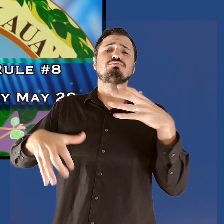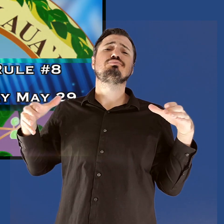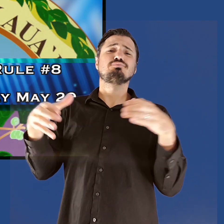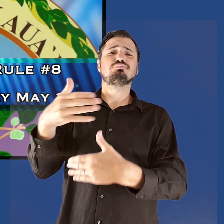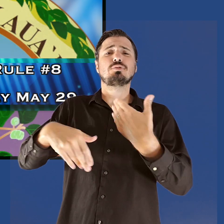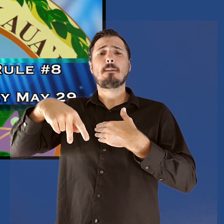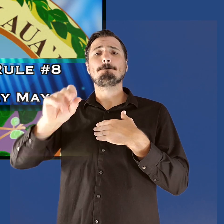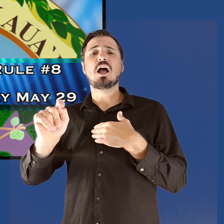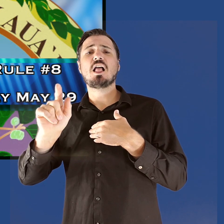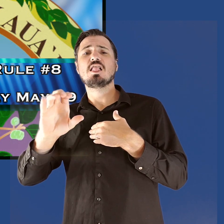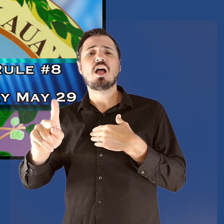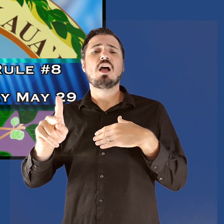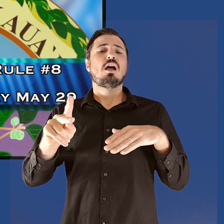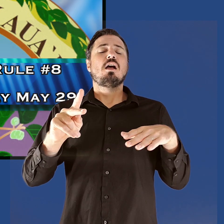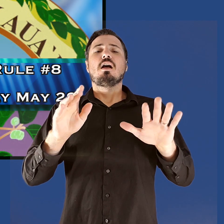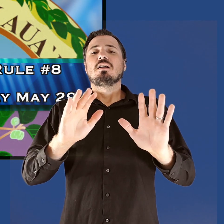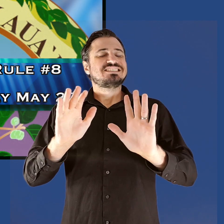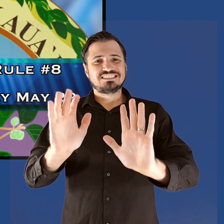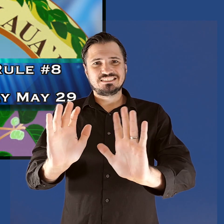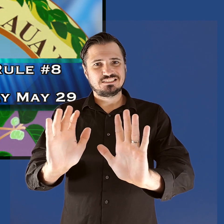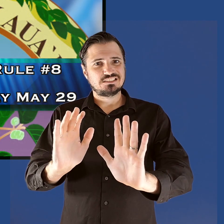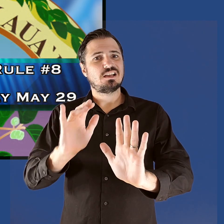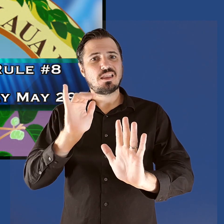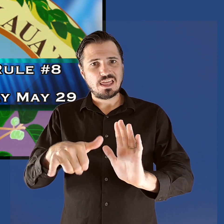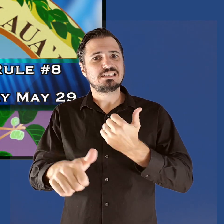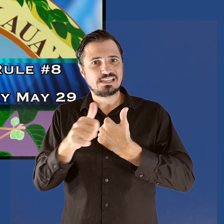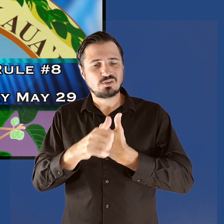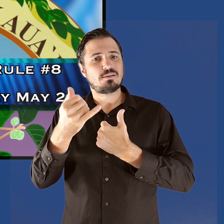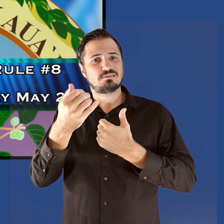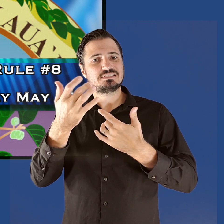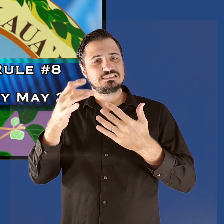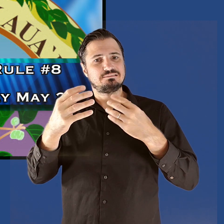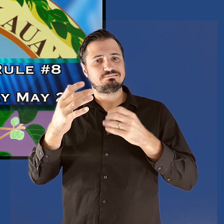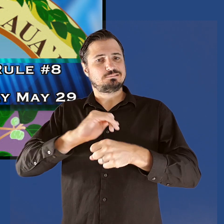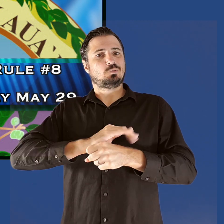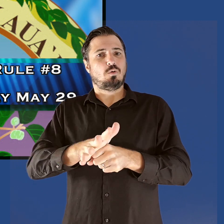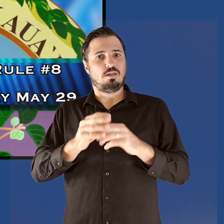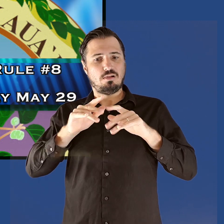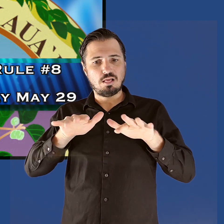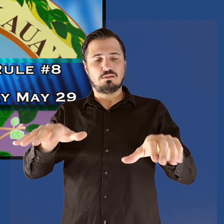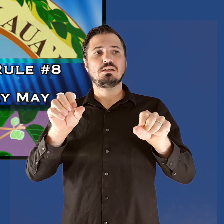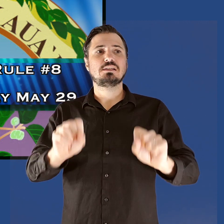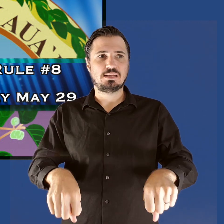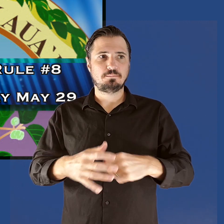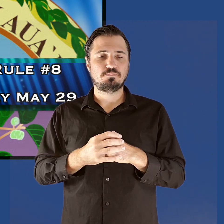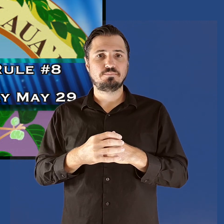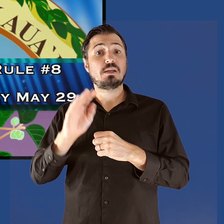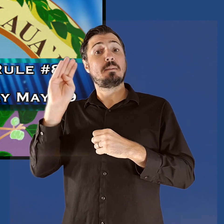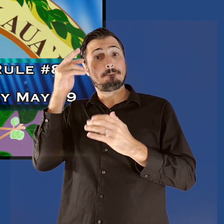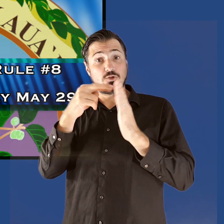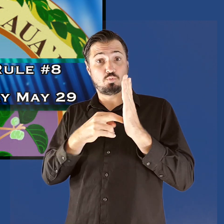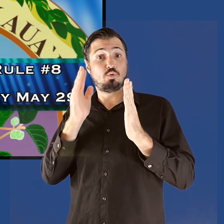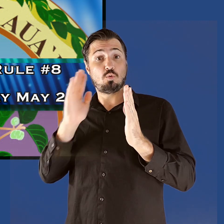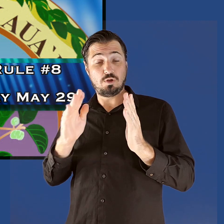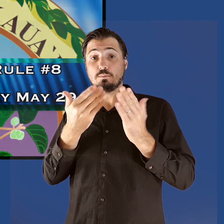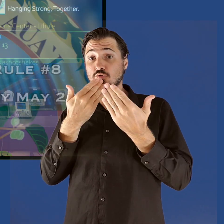Mayor’s Emergency Rule #8 is a two-week pilot, which was approved by Governor Ige, and is effective from Friday, May 15 to Friday, May 29.